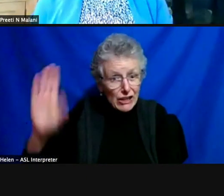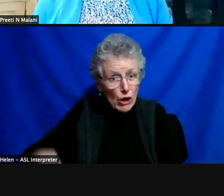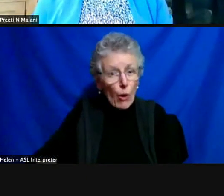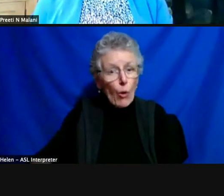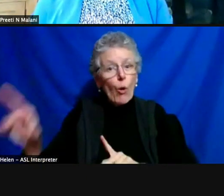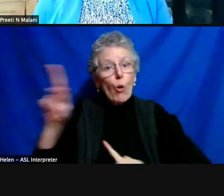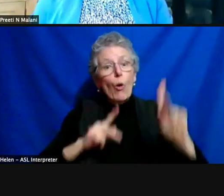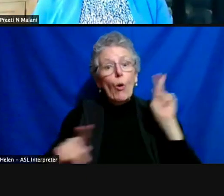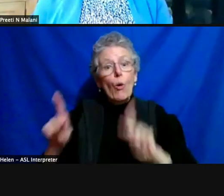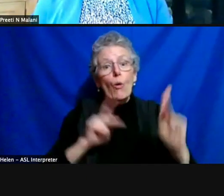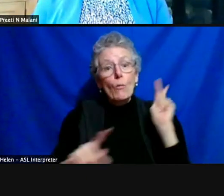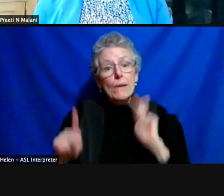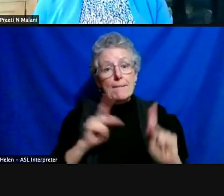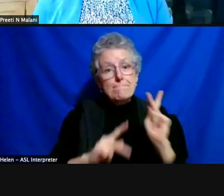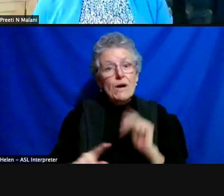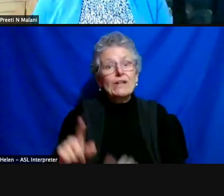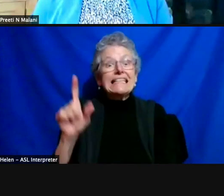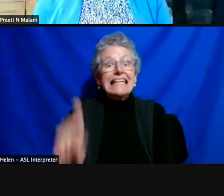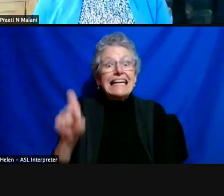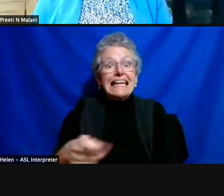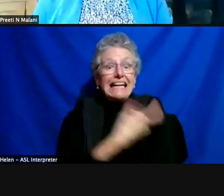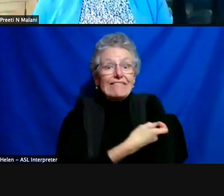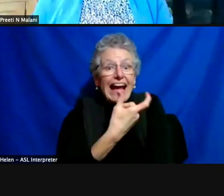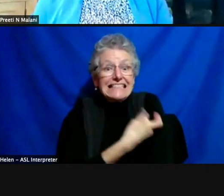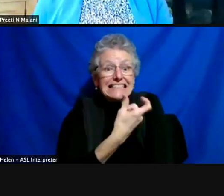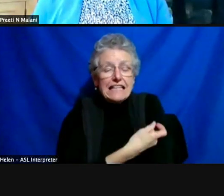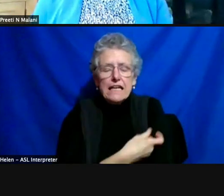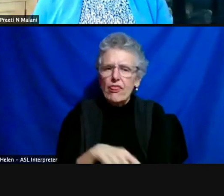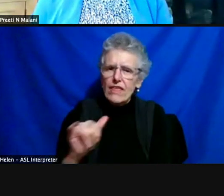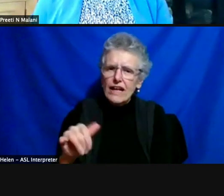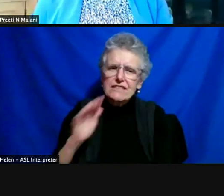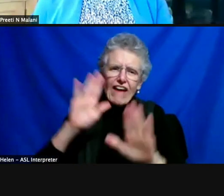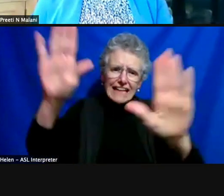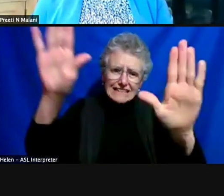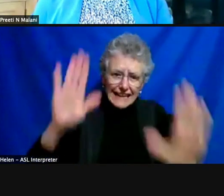to be vaccinated, which is a fantastic thing. We're gonna get to everybody.